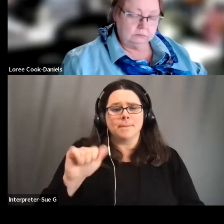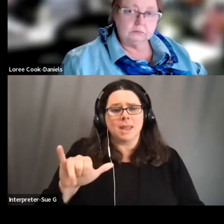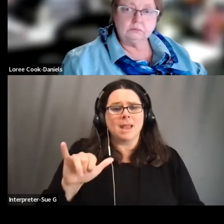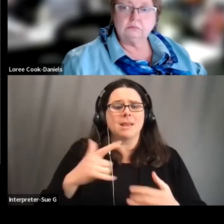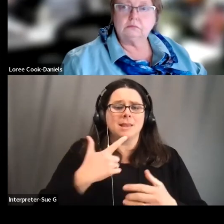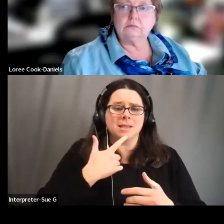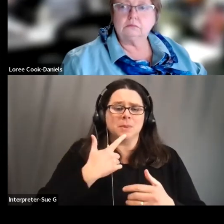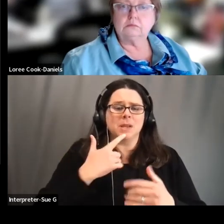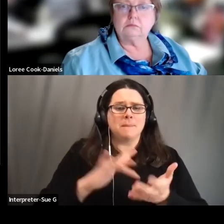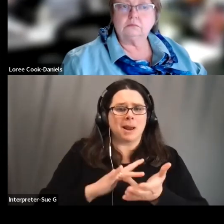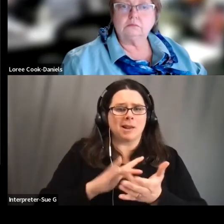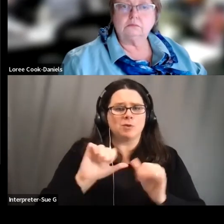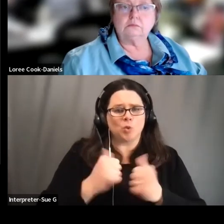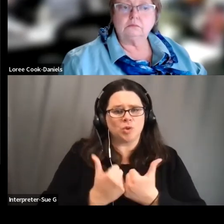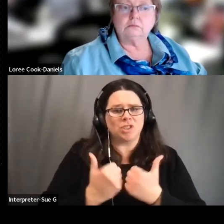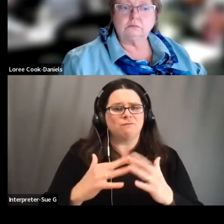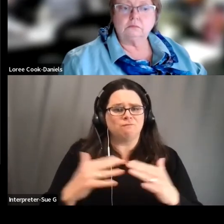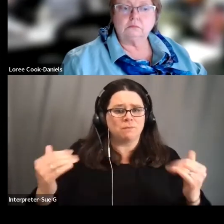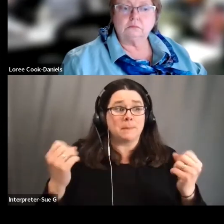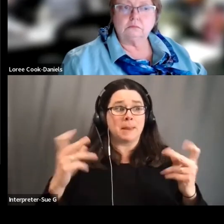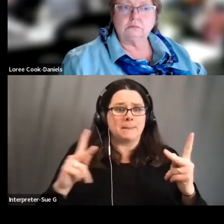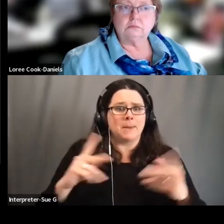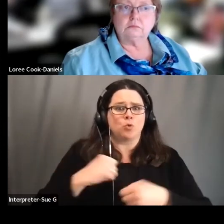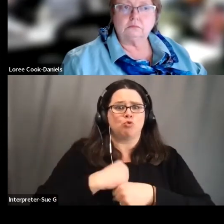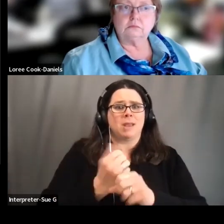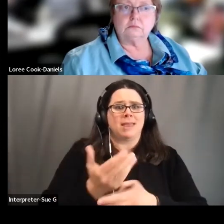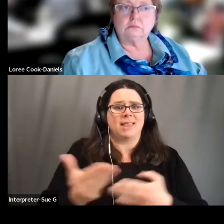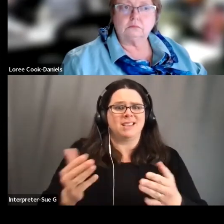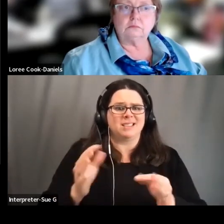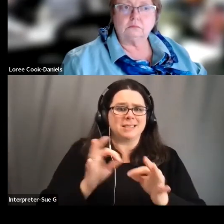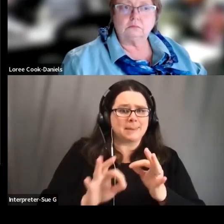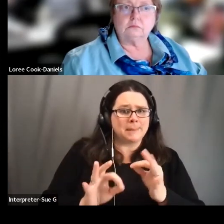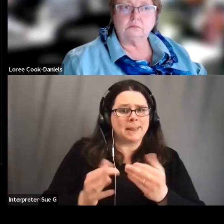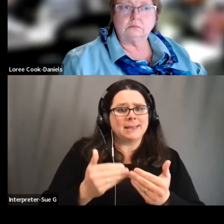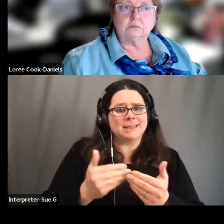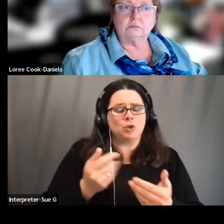and a whole bunch of other folks in creating things that are really simple and easy to understand,